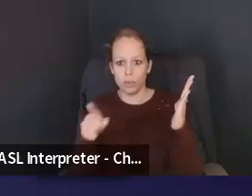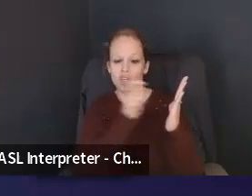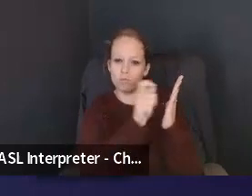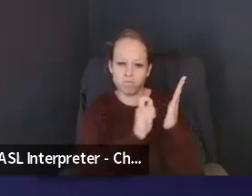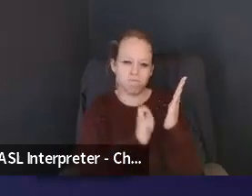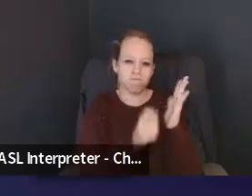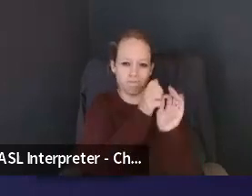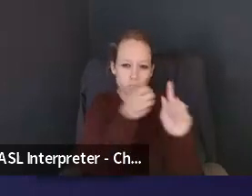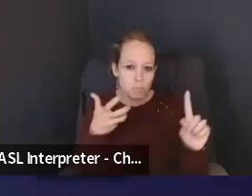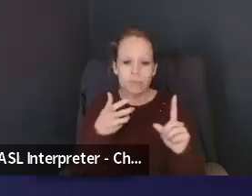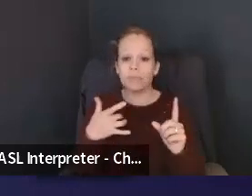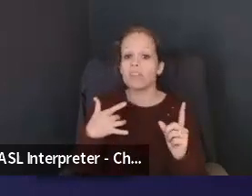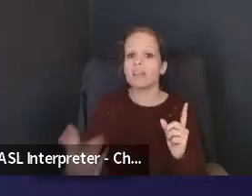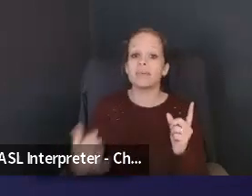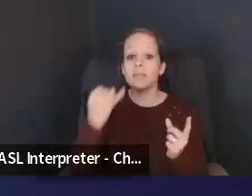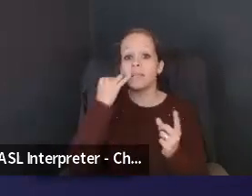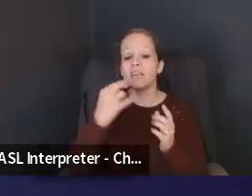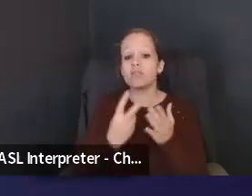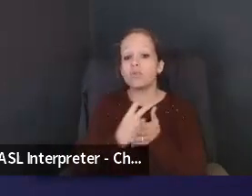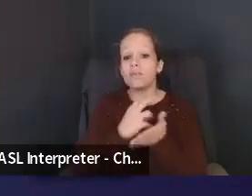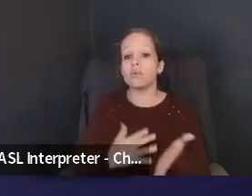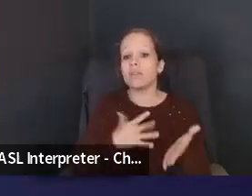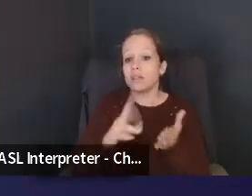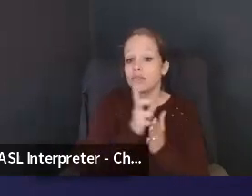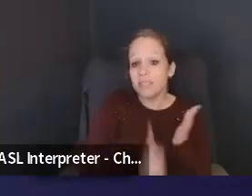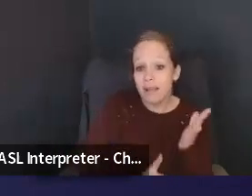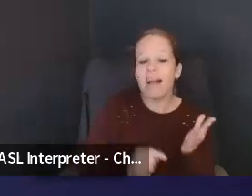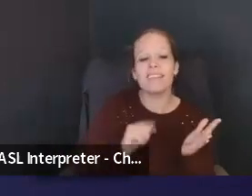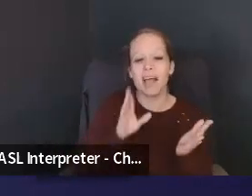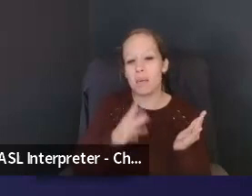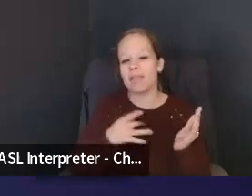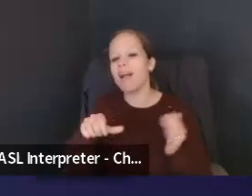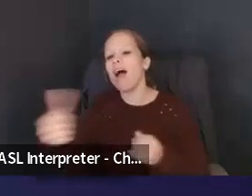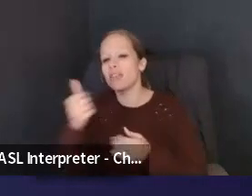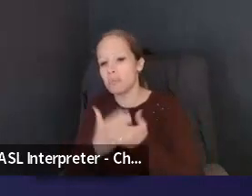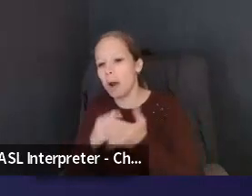start to like the other aspects as well. So, they sort of, it's like what Dr. Leslie was saying,